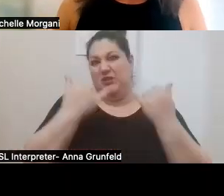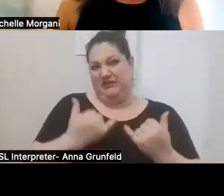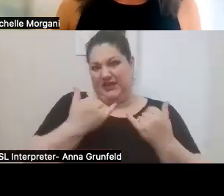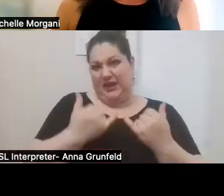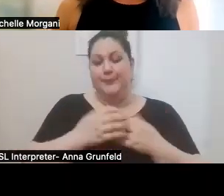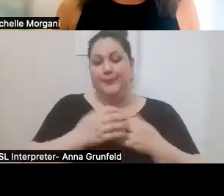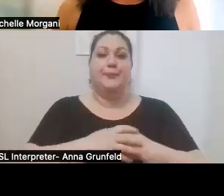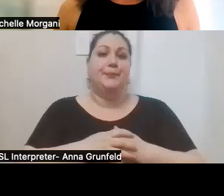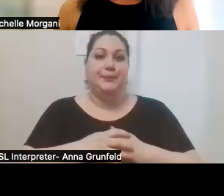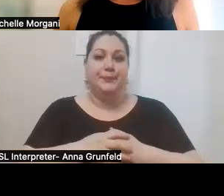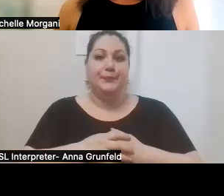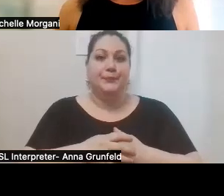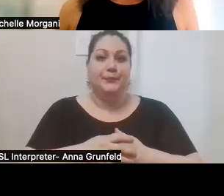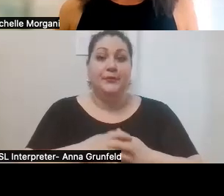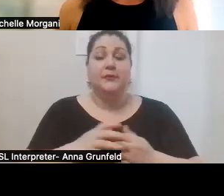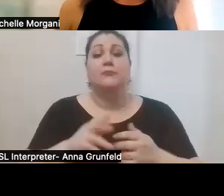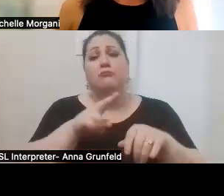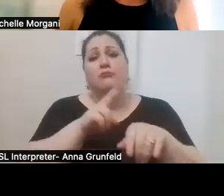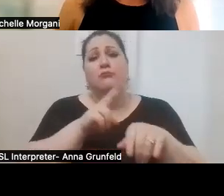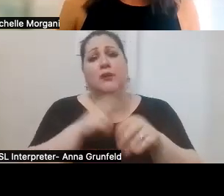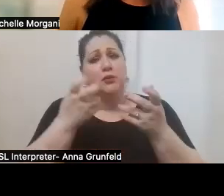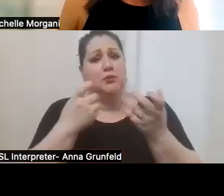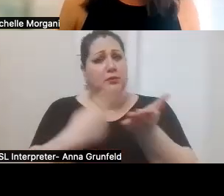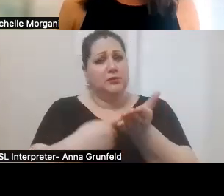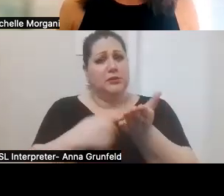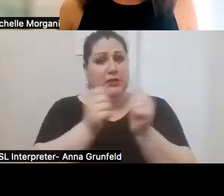Of course, we want to speak to students about maybe past and or